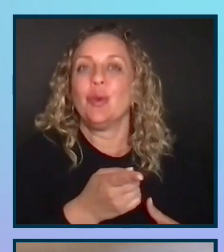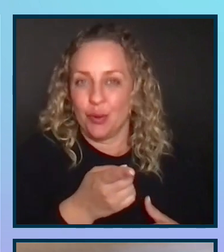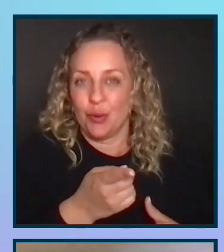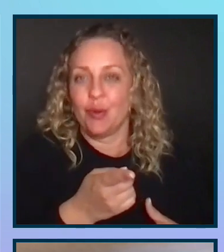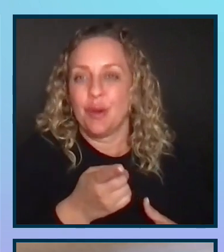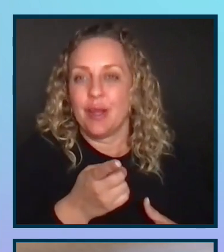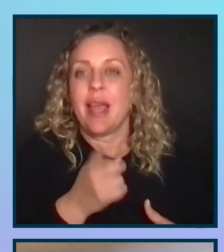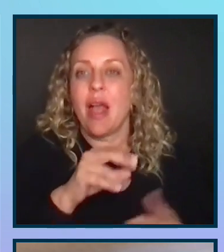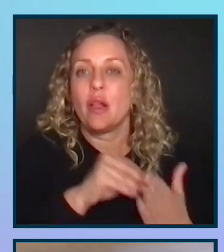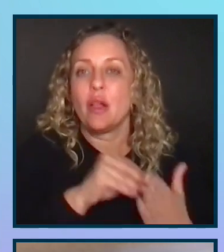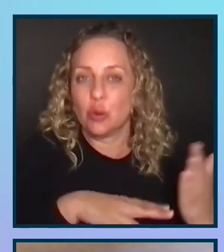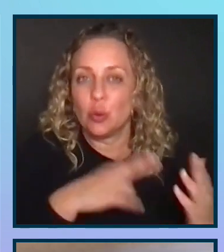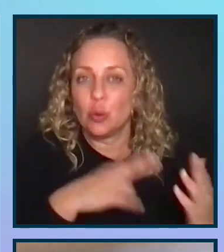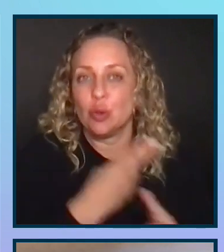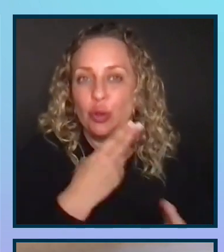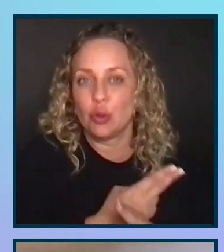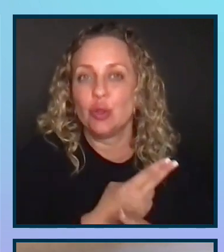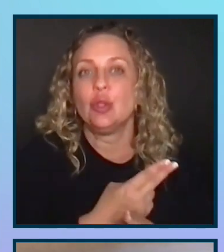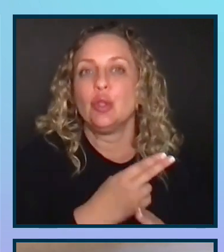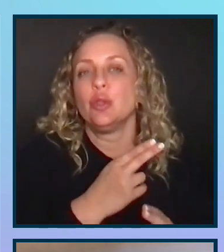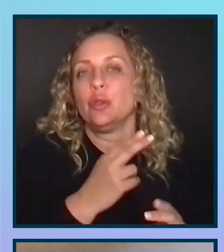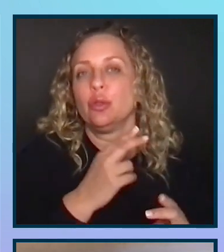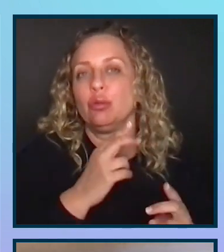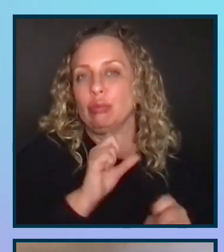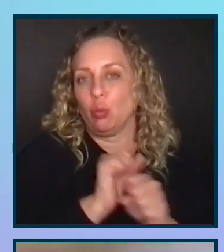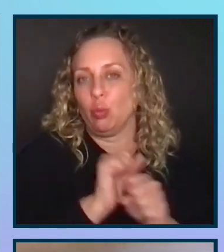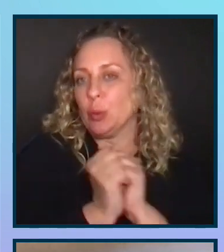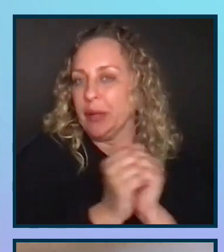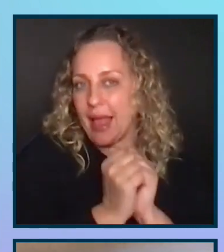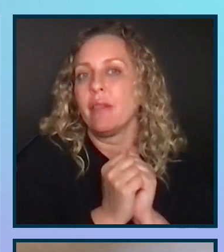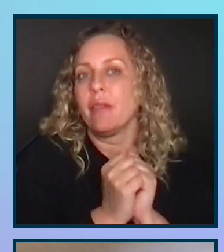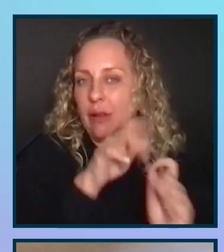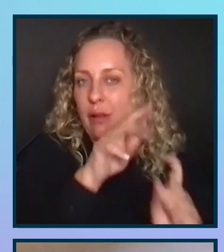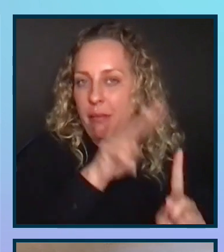enjoyed doing together. The idea of the product came to him